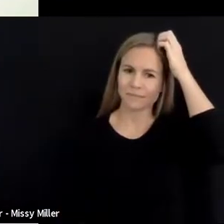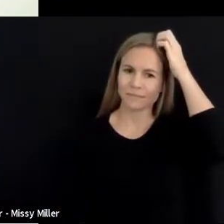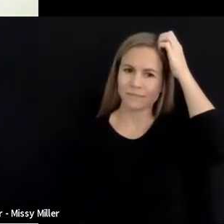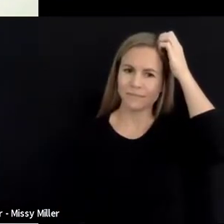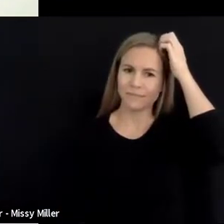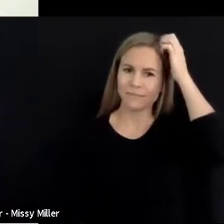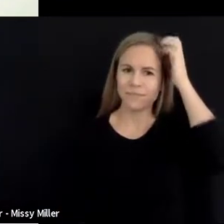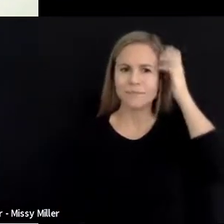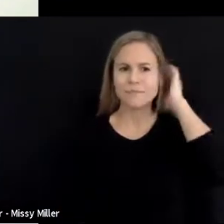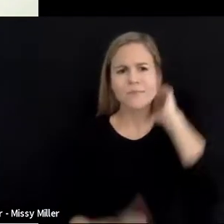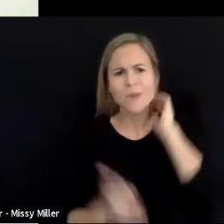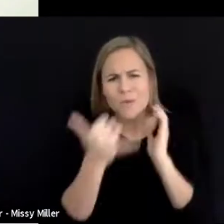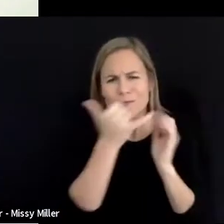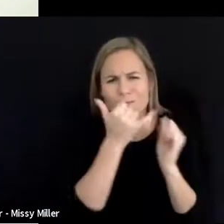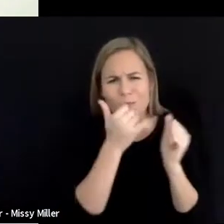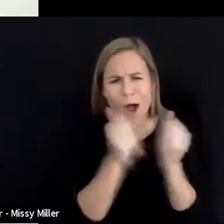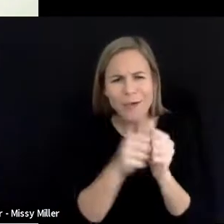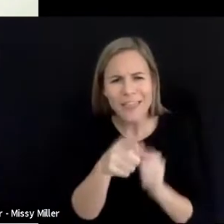Dewey, what's wrong with you?